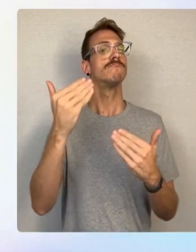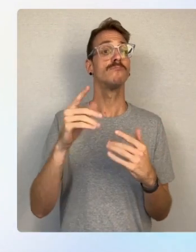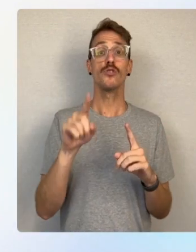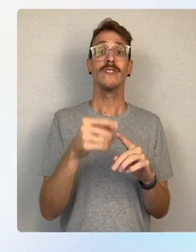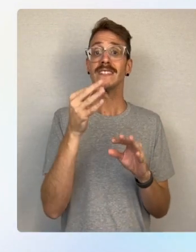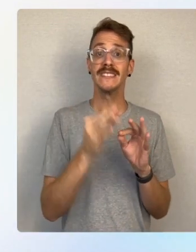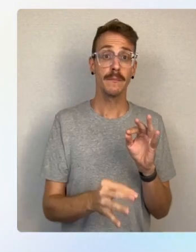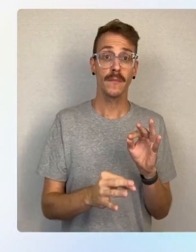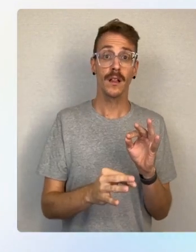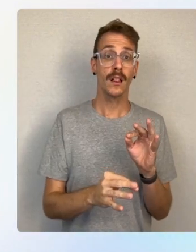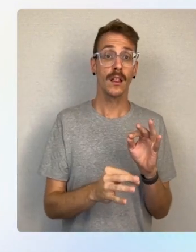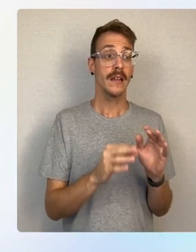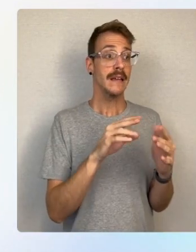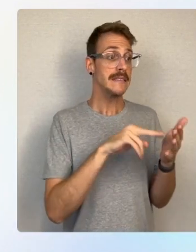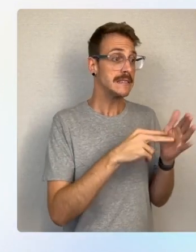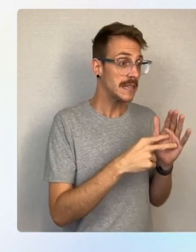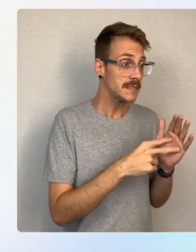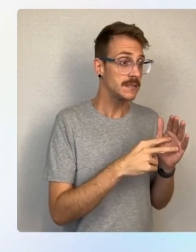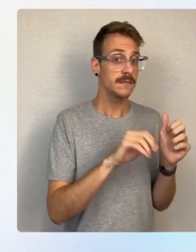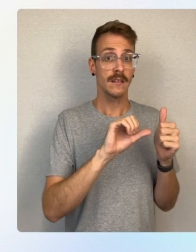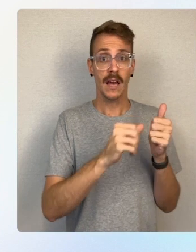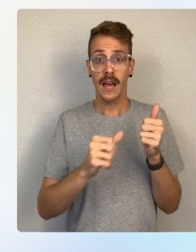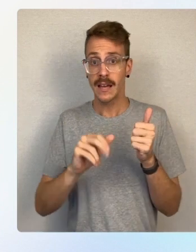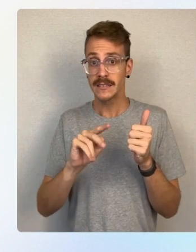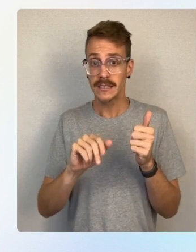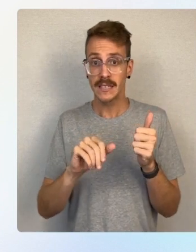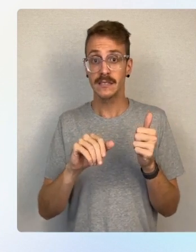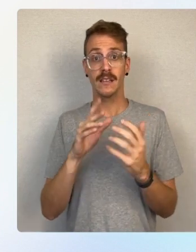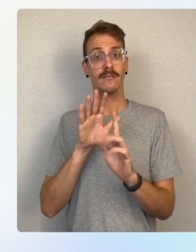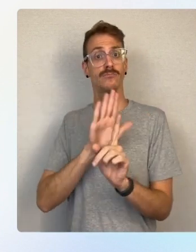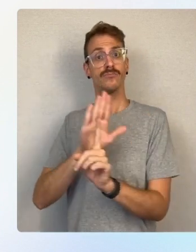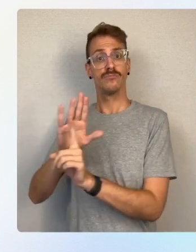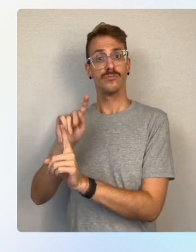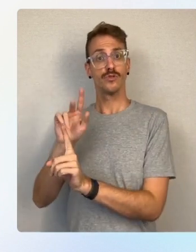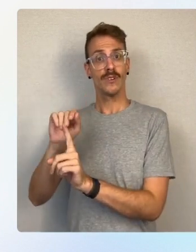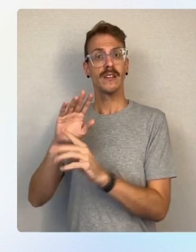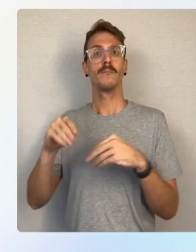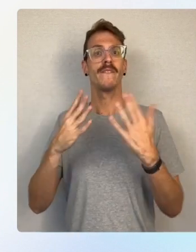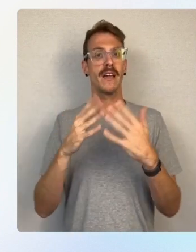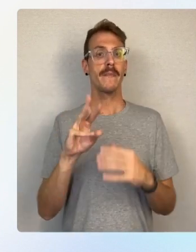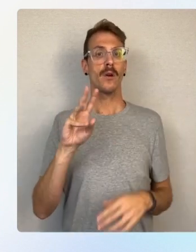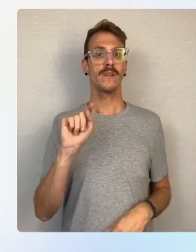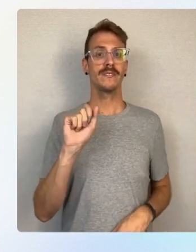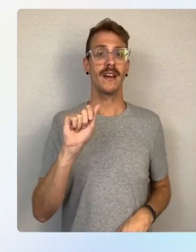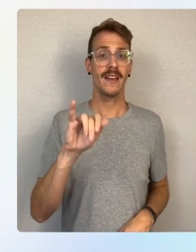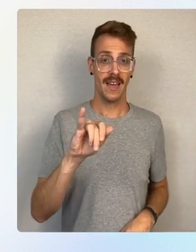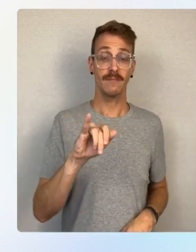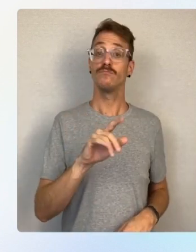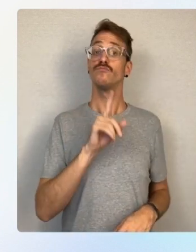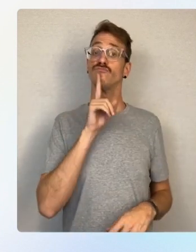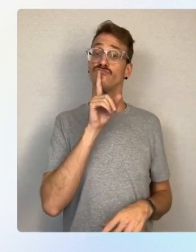But we want to go beyond simple intents, entities, and traits as provided by Wit.ai.